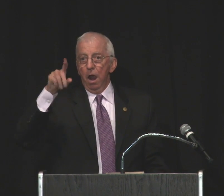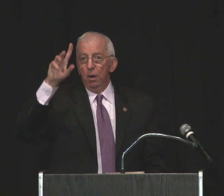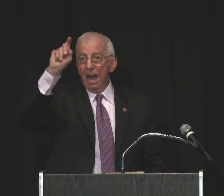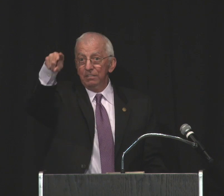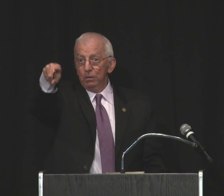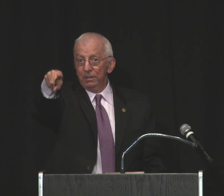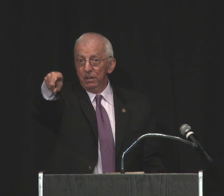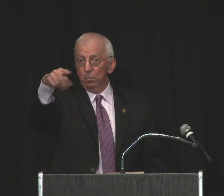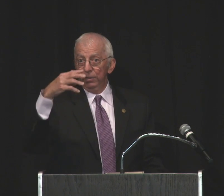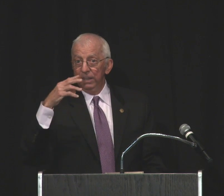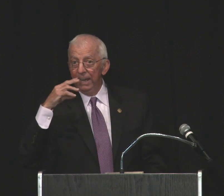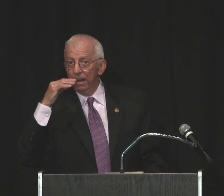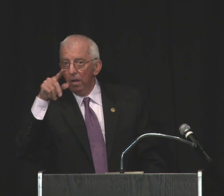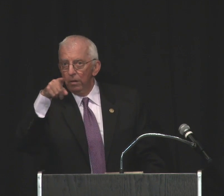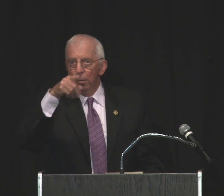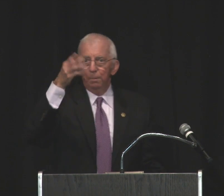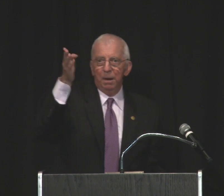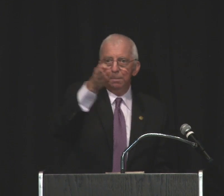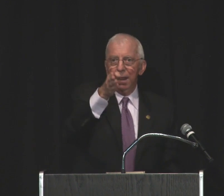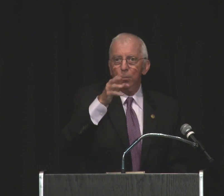Are you asking a question, with the, no back, back...